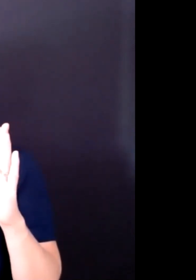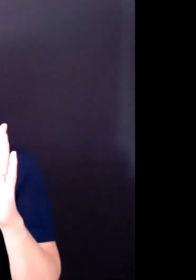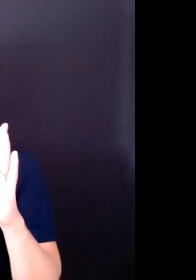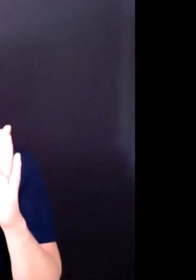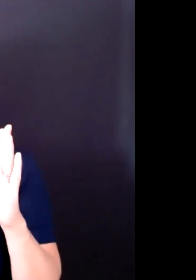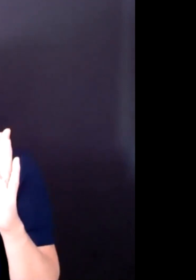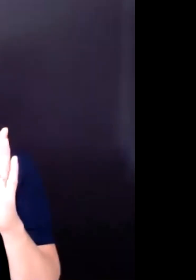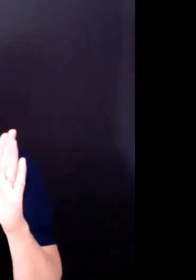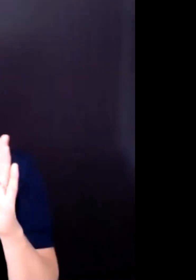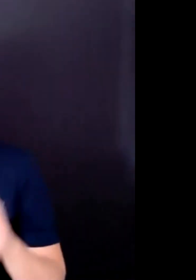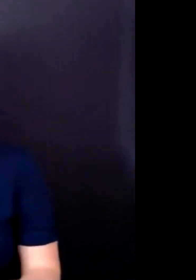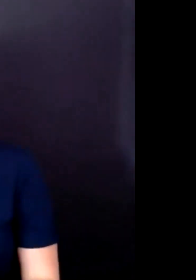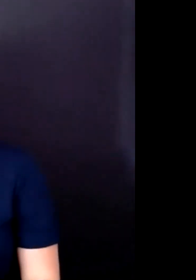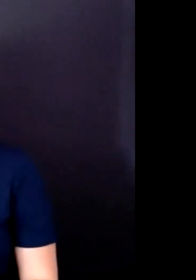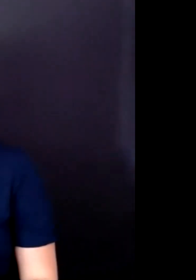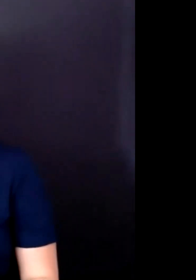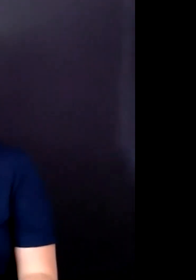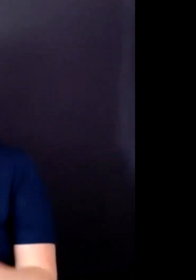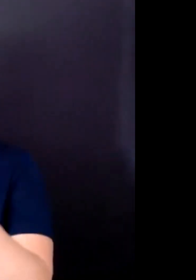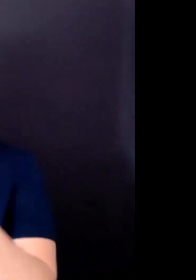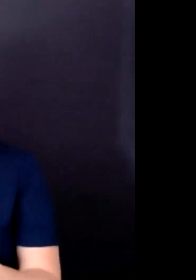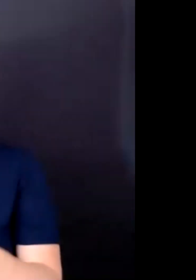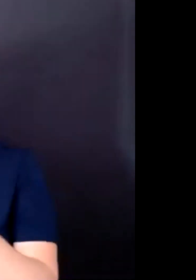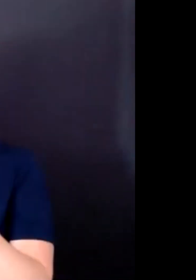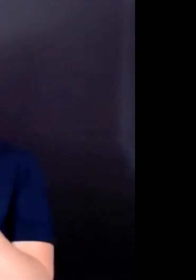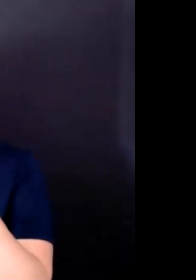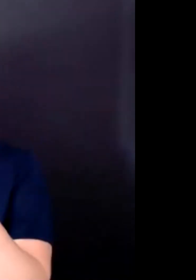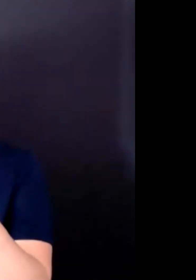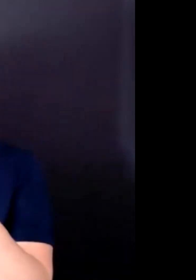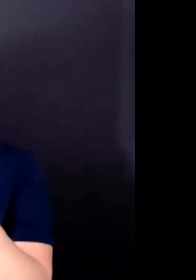more information, to get more details. And we'd love to see more